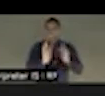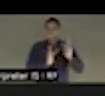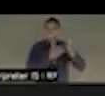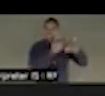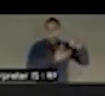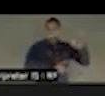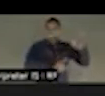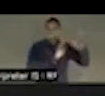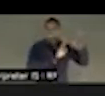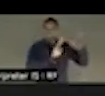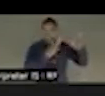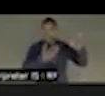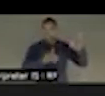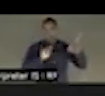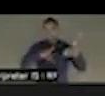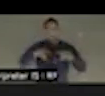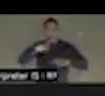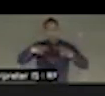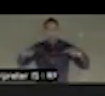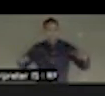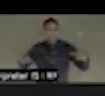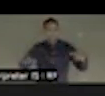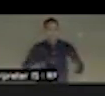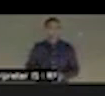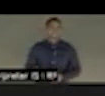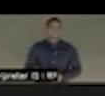That is, users have the most knowledge